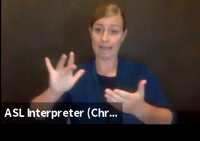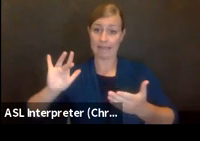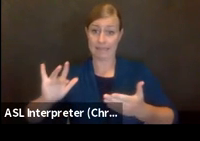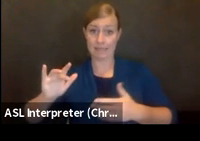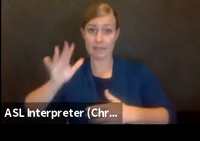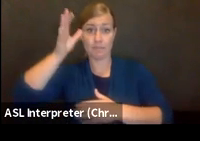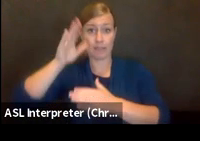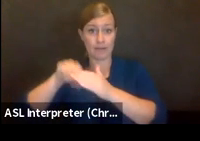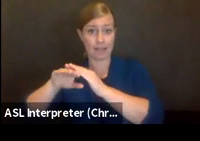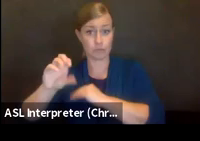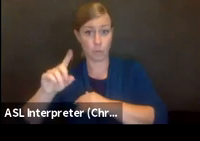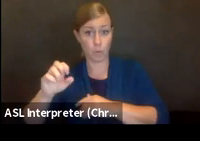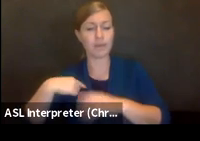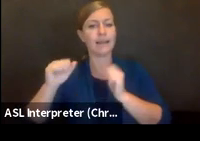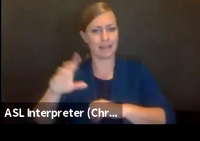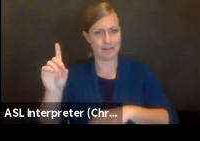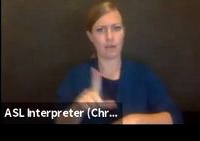ESD 189 - Amy Colburn: I can download and I think this happened on day two.